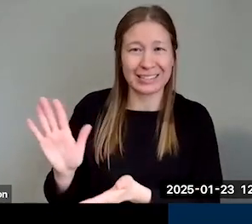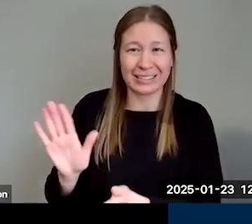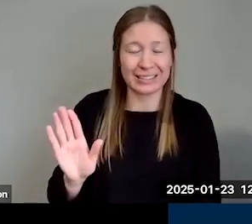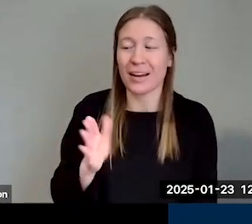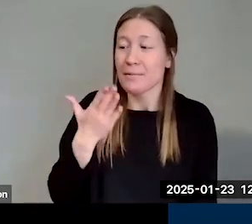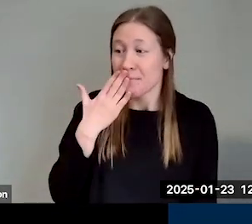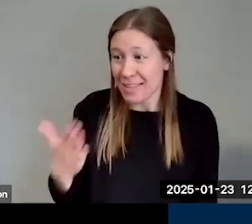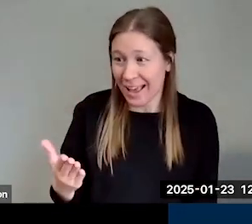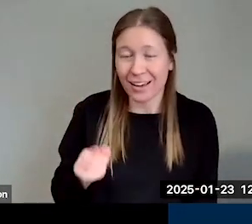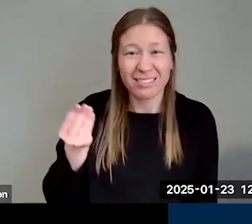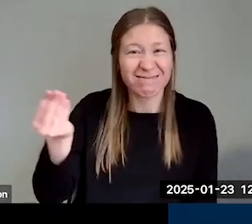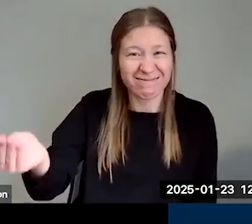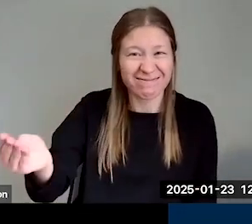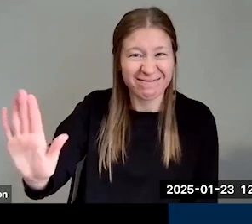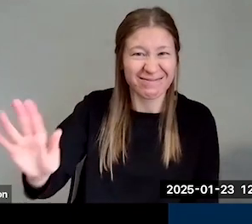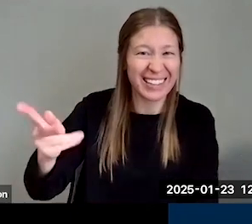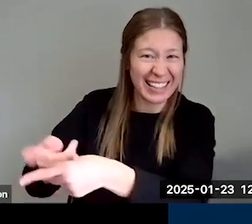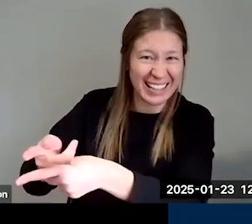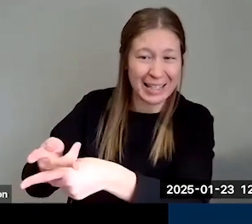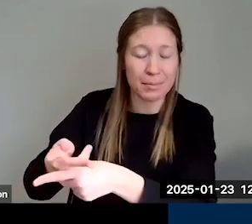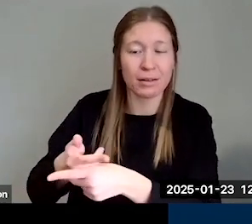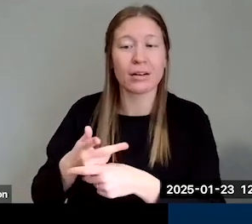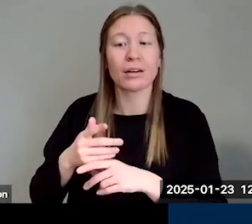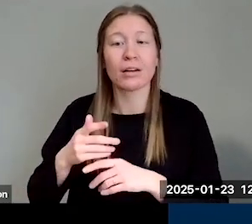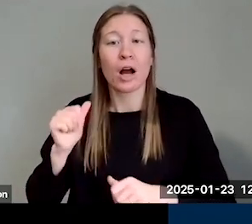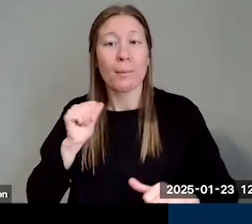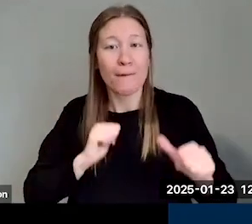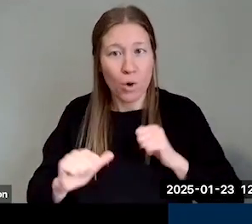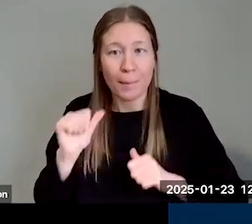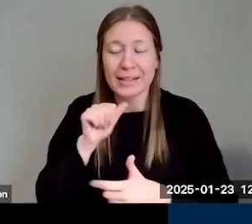that we are keeping performance, both academically and employment wise,